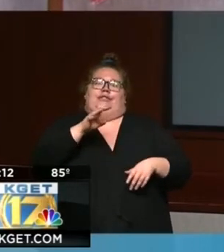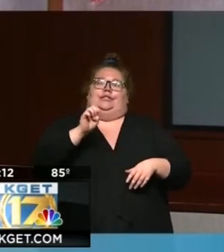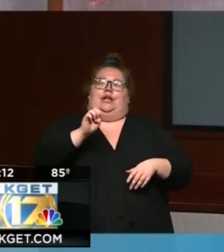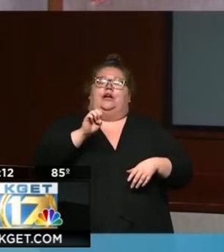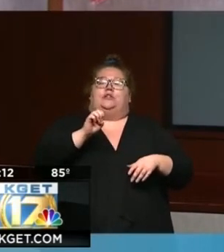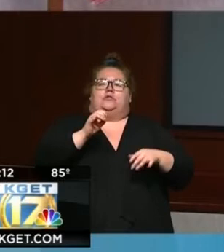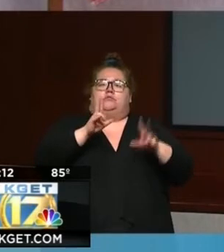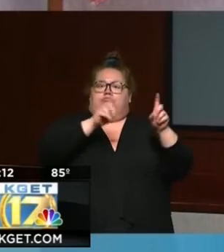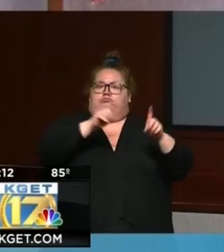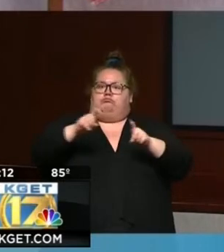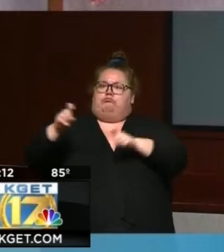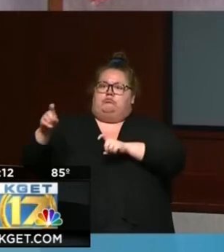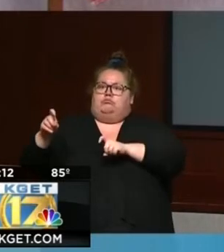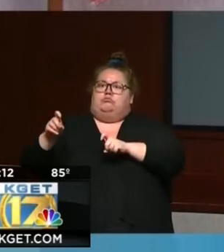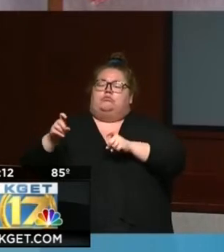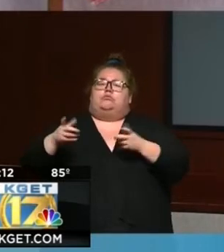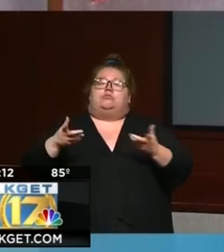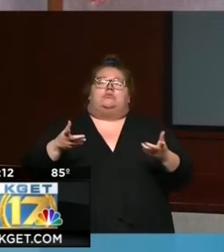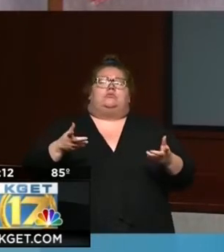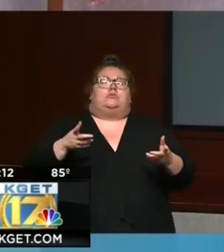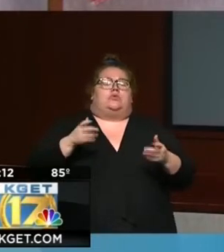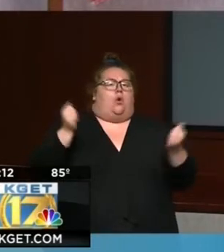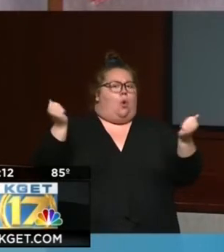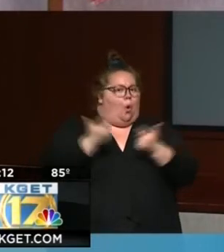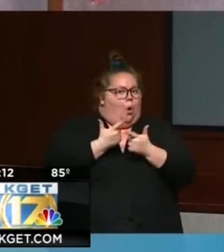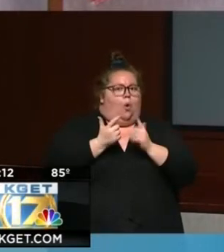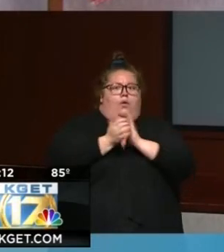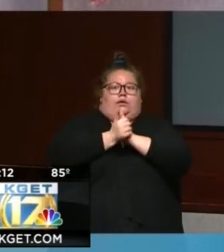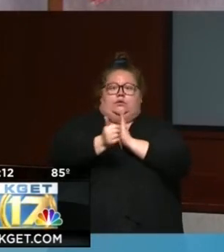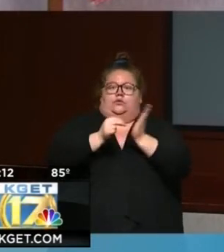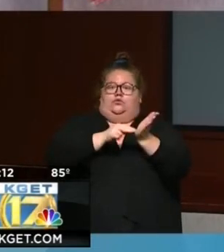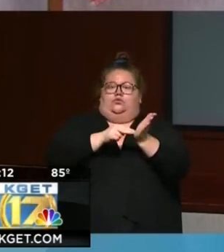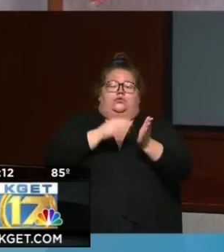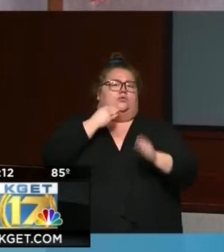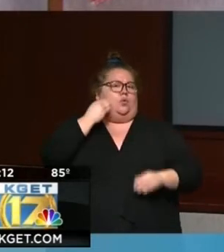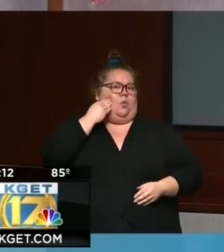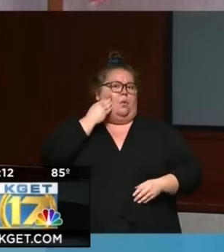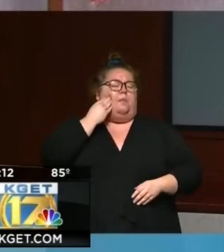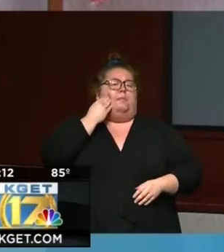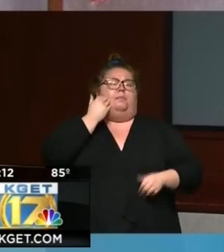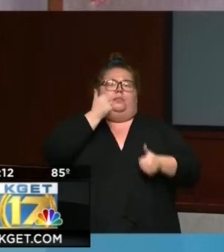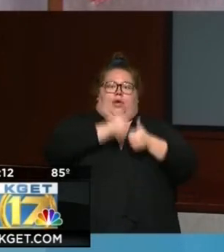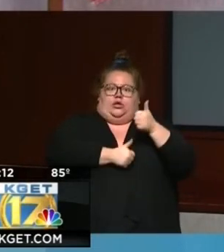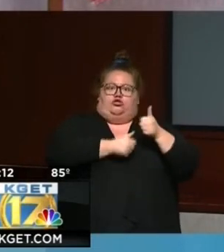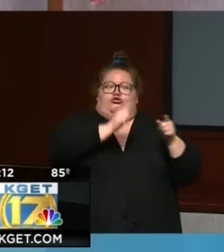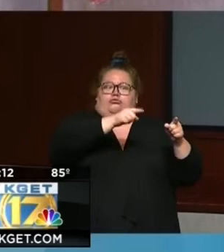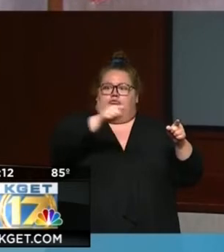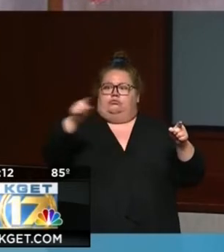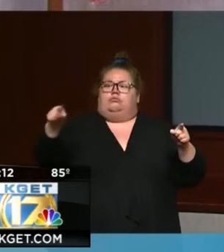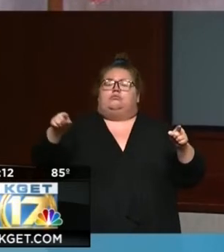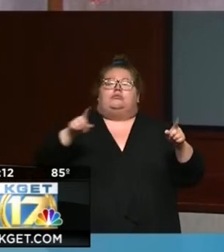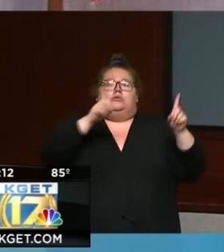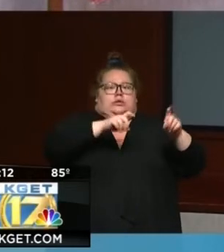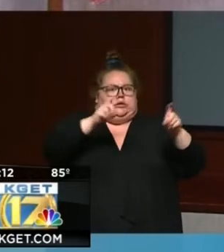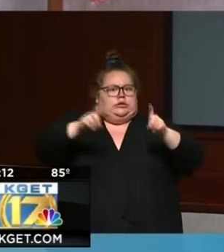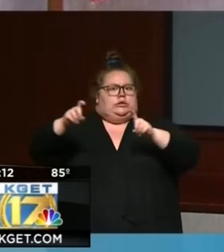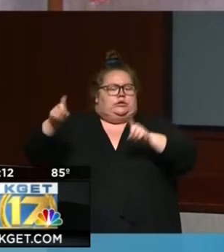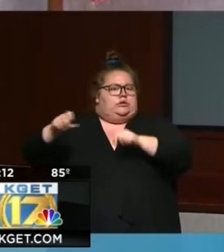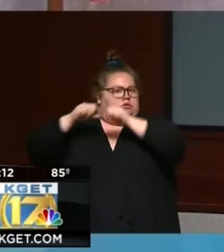INDICATIONS OF ANY OUTBREAKS. AND TESTING. ON-SITE TESTING. SINCE THE COUNTY IS ABOUT TO